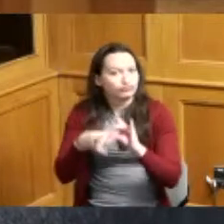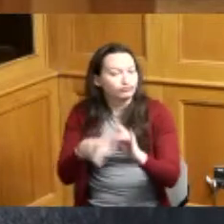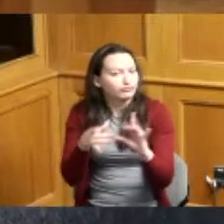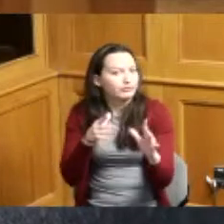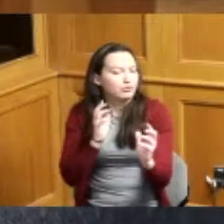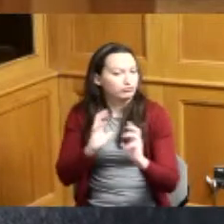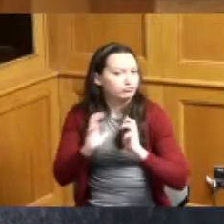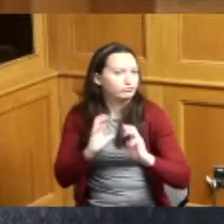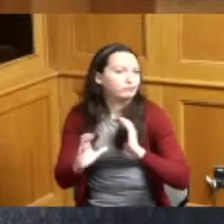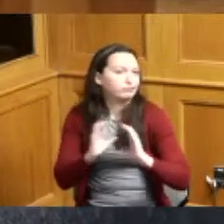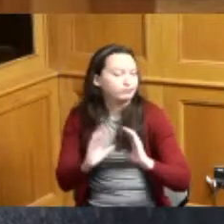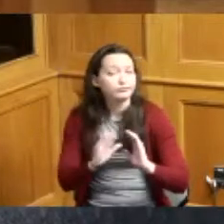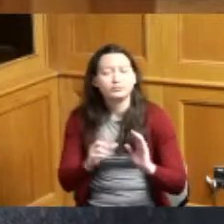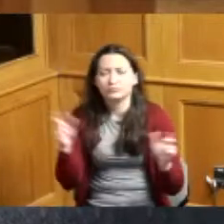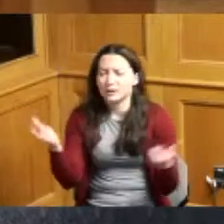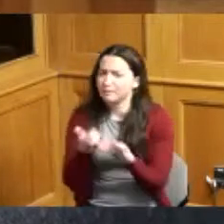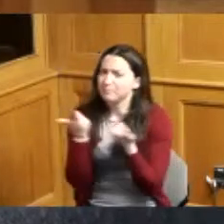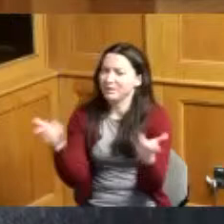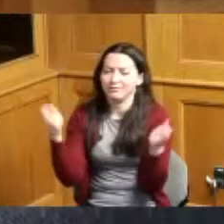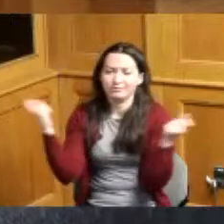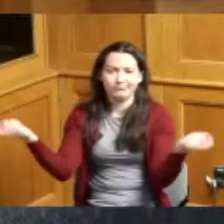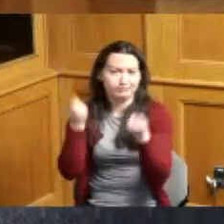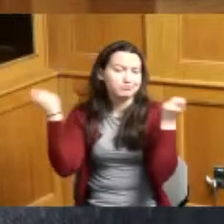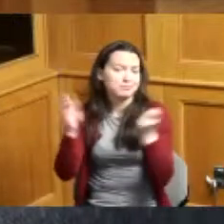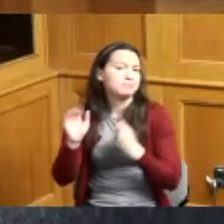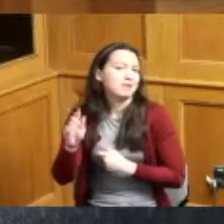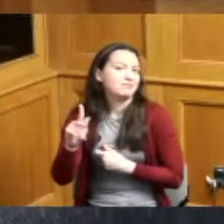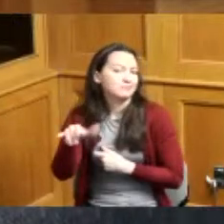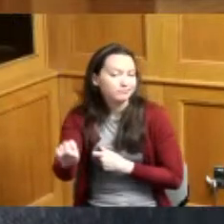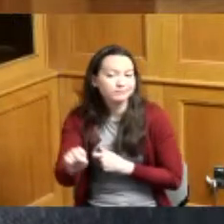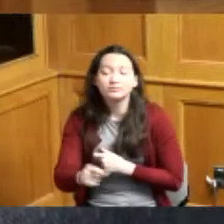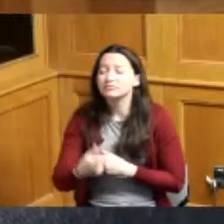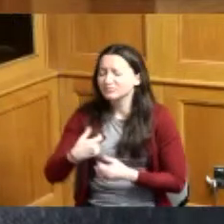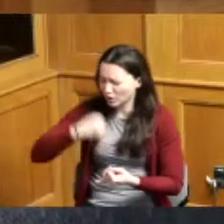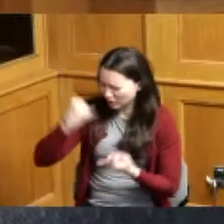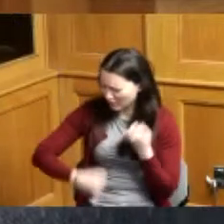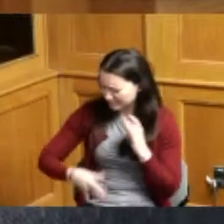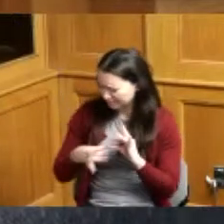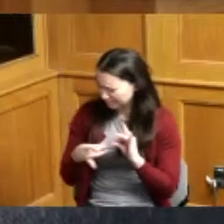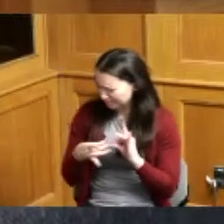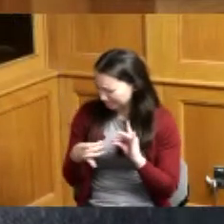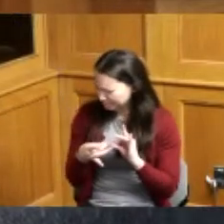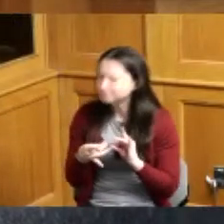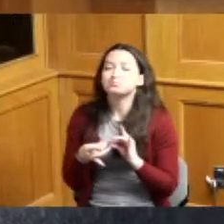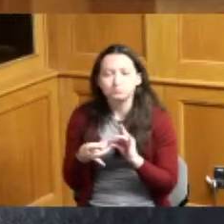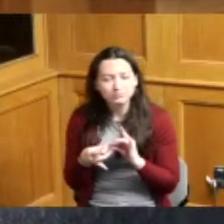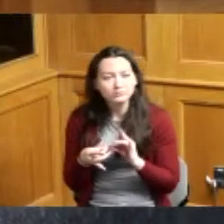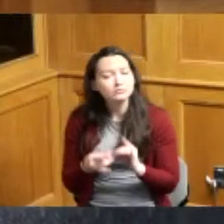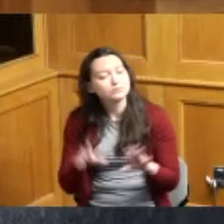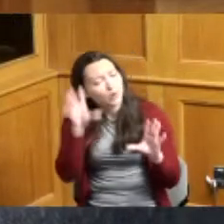and then the grand celebration down on the banks lastly Madam President you mentioned